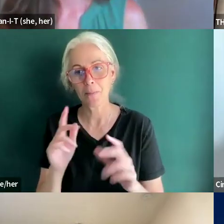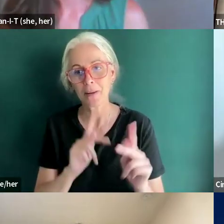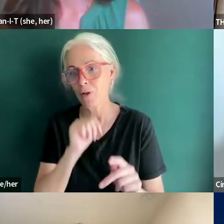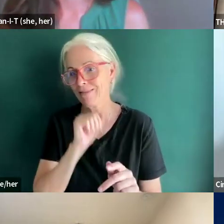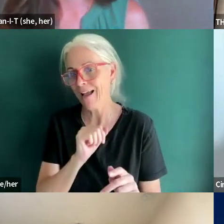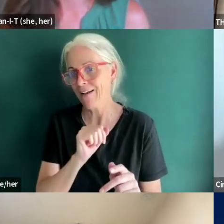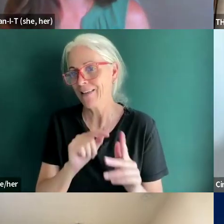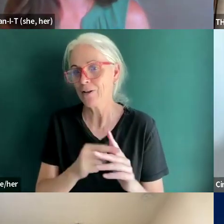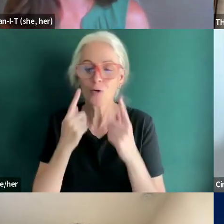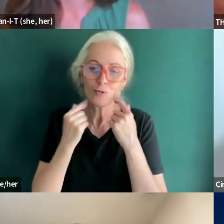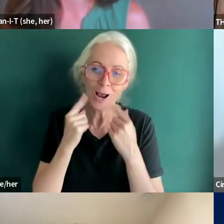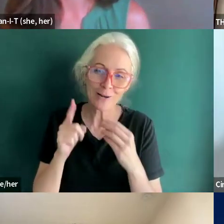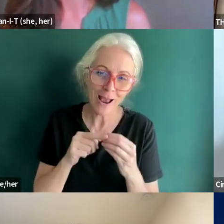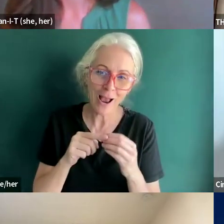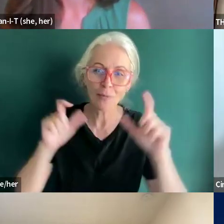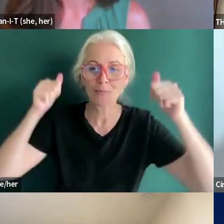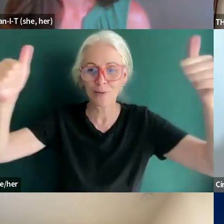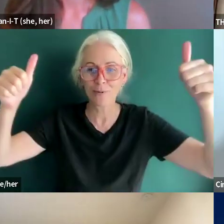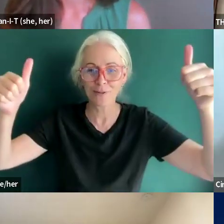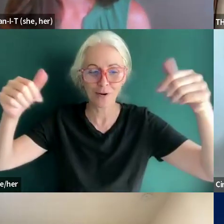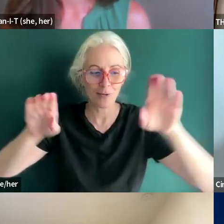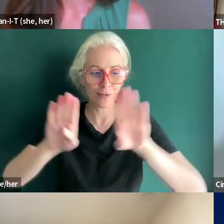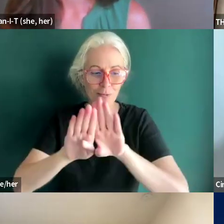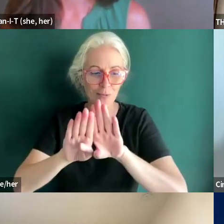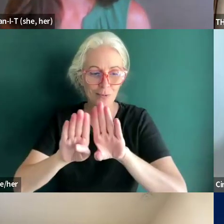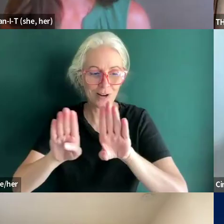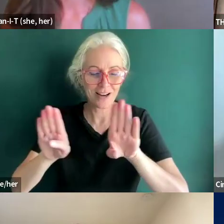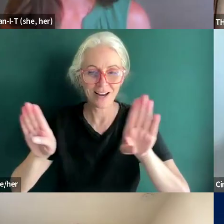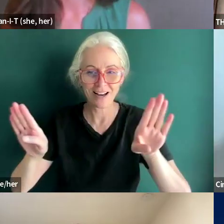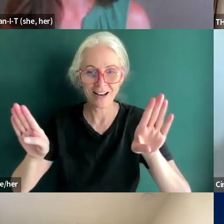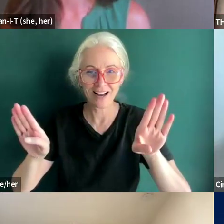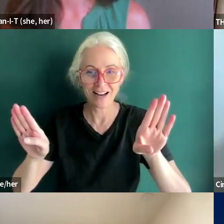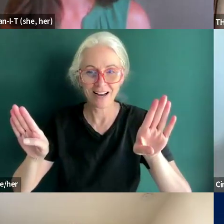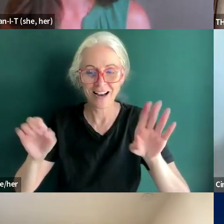They start crying about, they put it up on their walls. It's very, very meaningful for people who